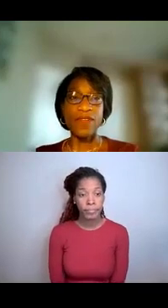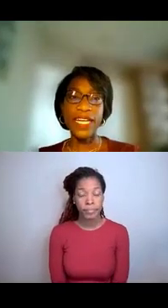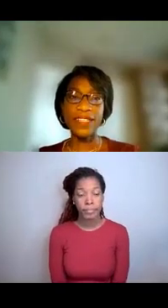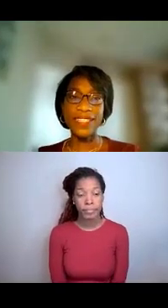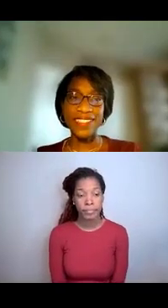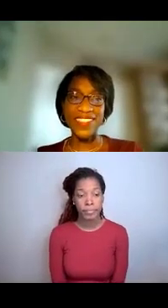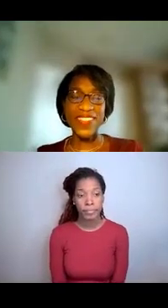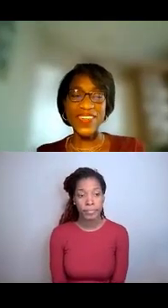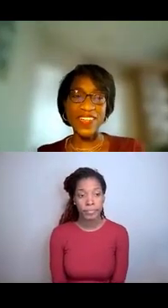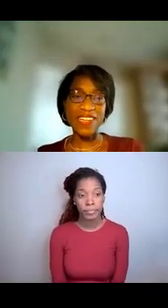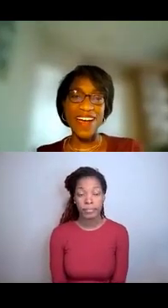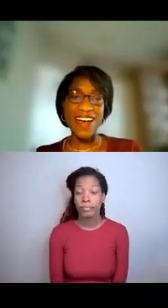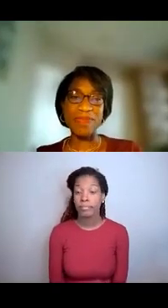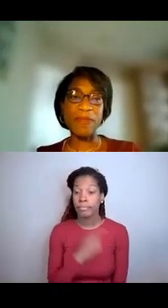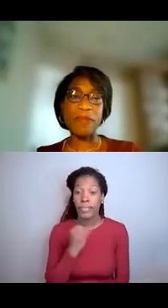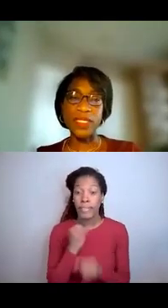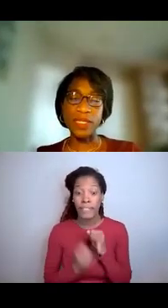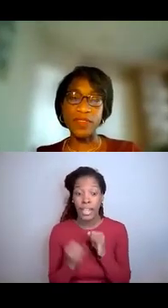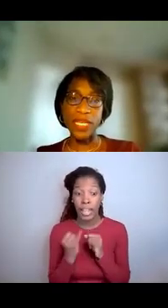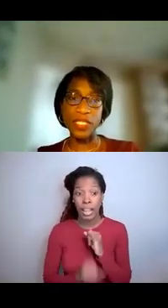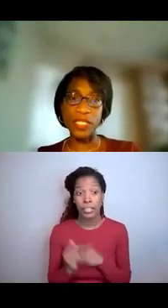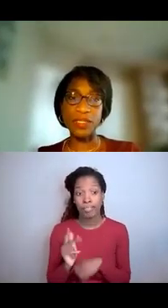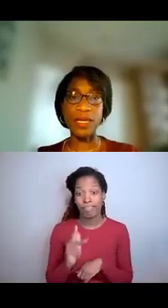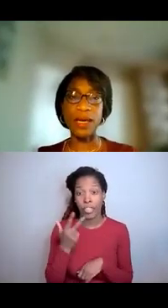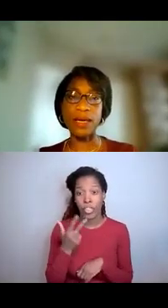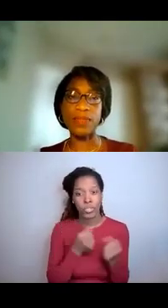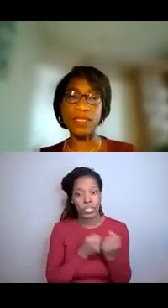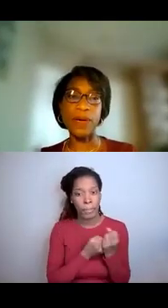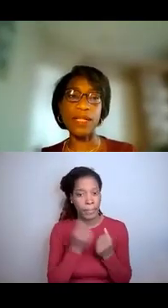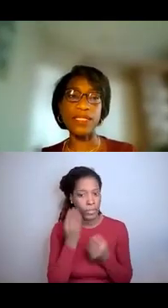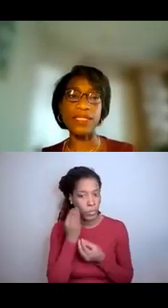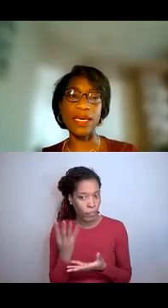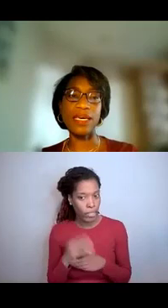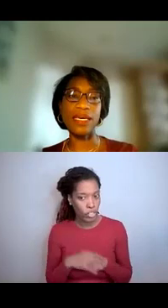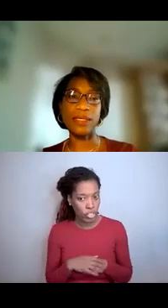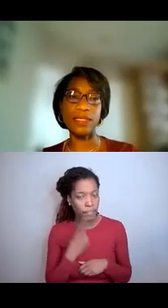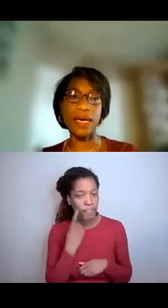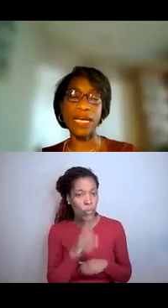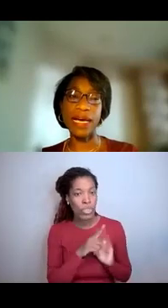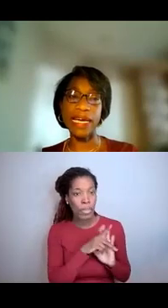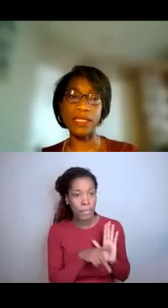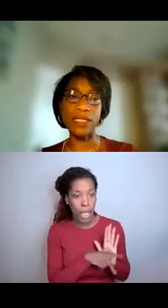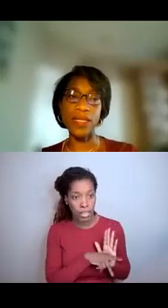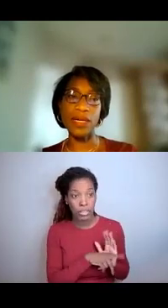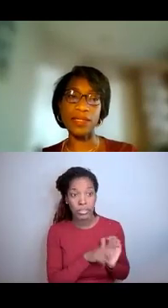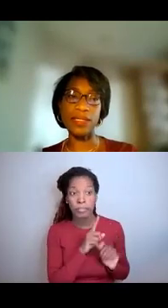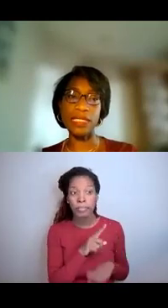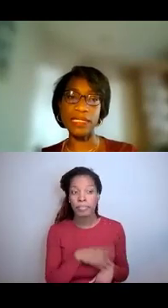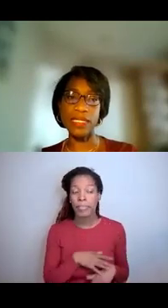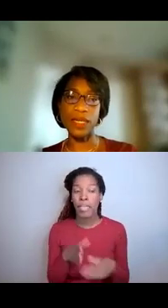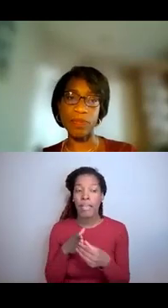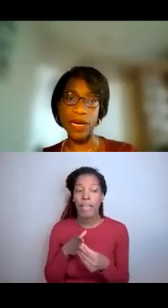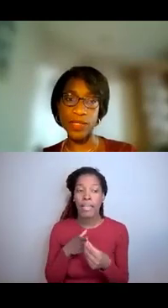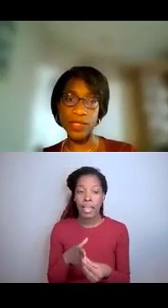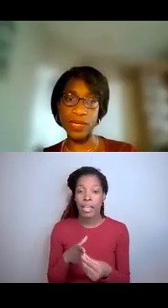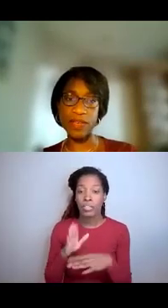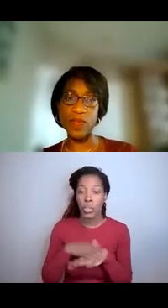And finally, this is the third supplemental information to the policy is guidance on selecting a repository